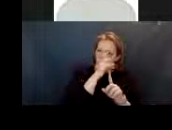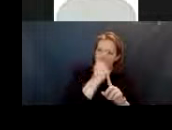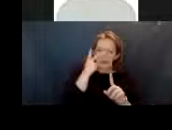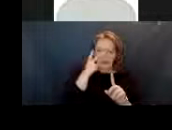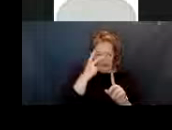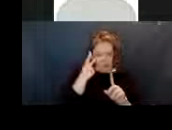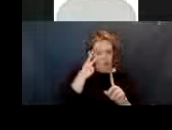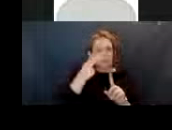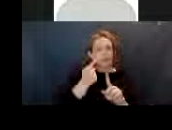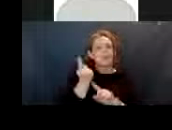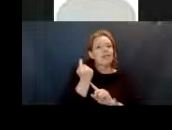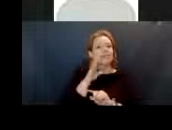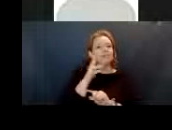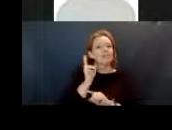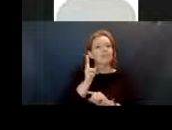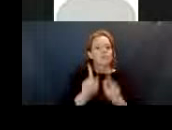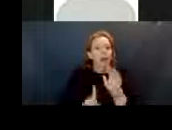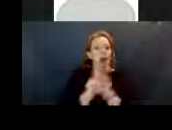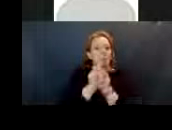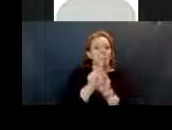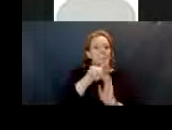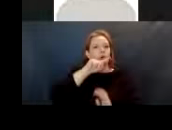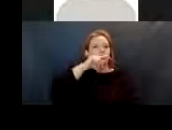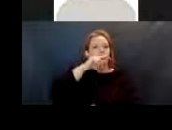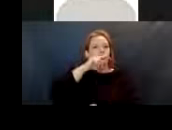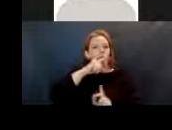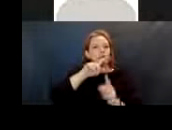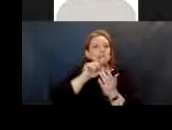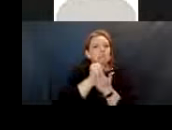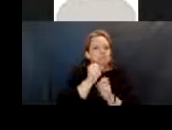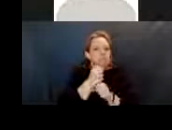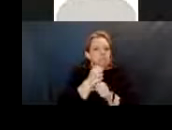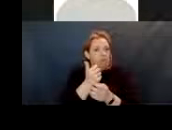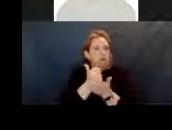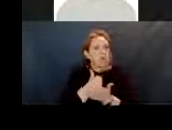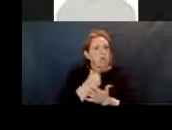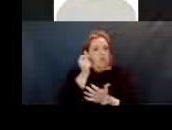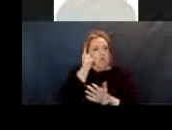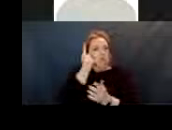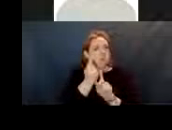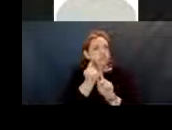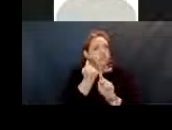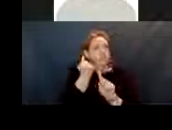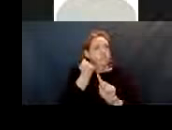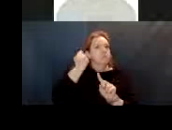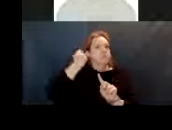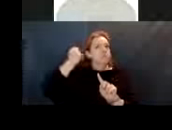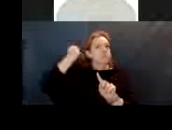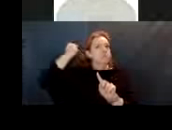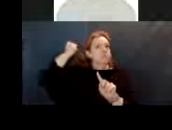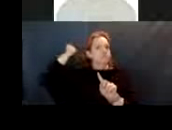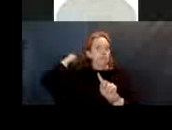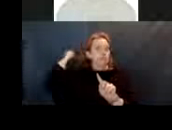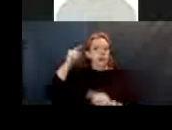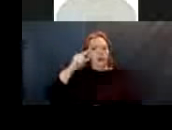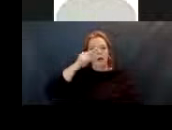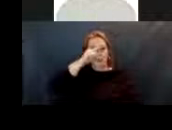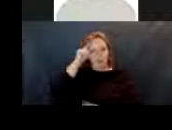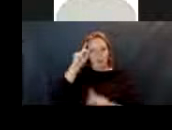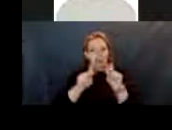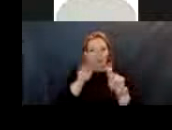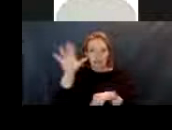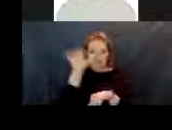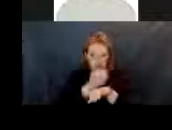you know in the mid to late 20th century got pushed out of the industrialization of agriculture,